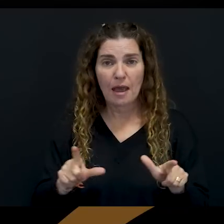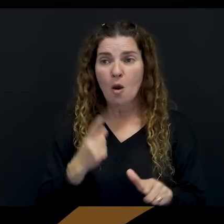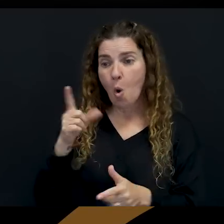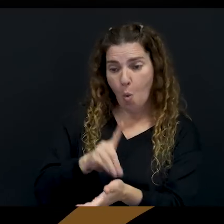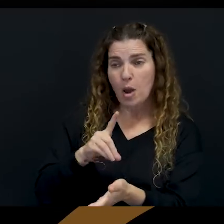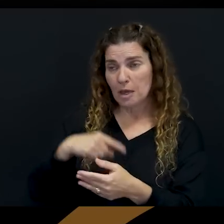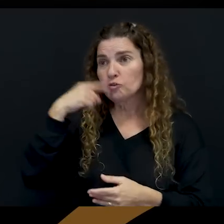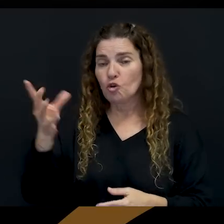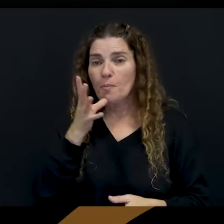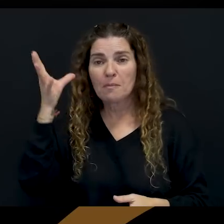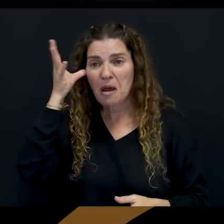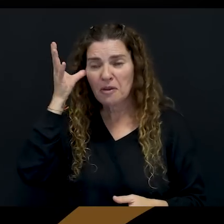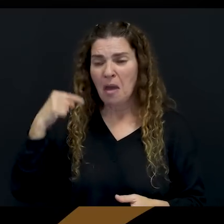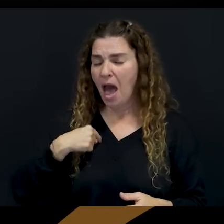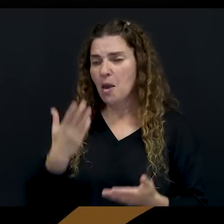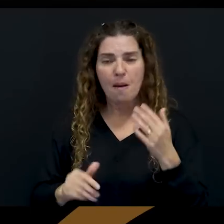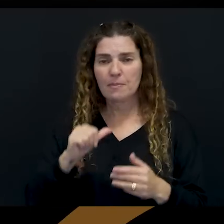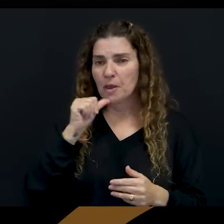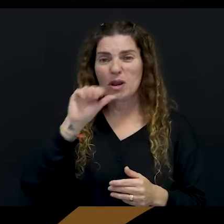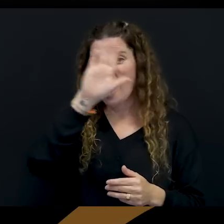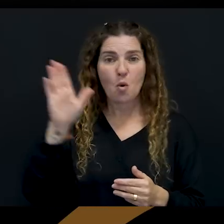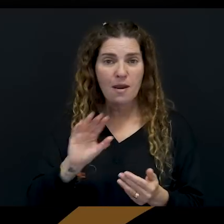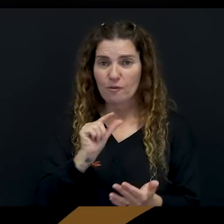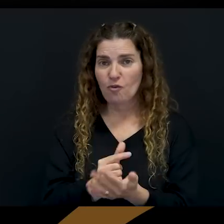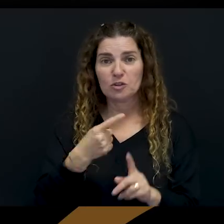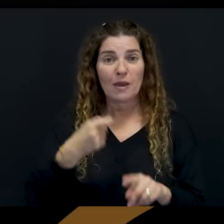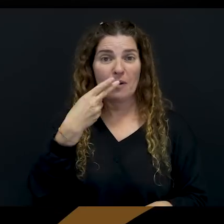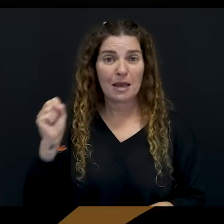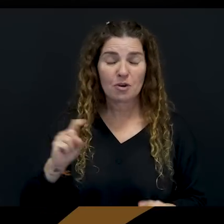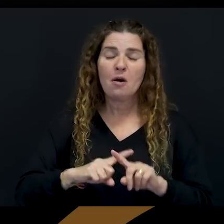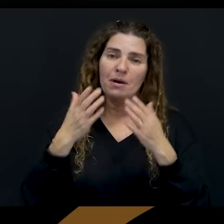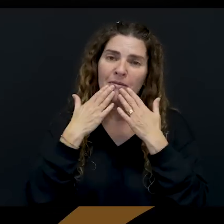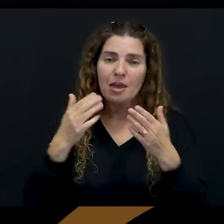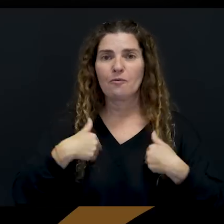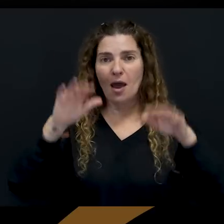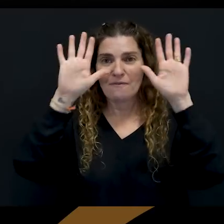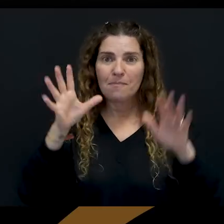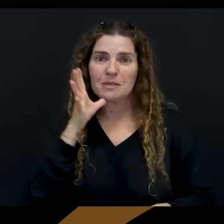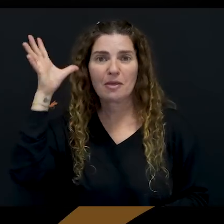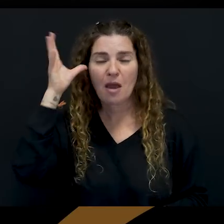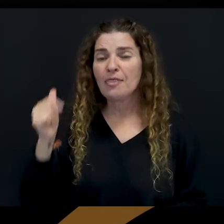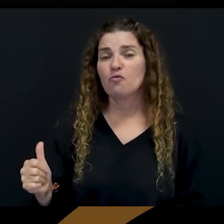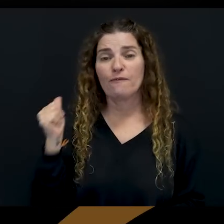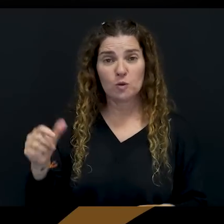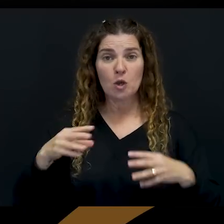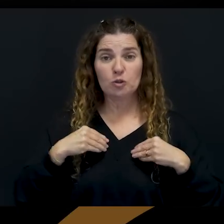that I would likely never graduate from high school. Thankfully, I have amazing parents who refused to accept that,